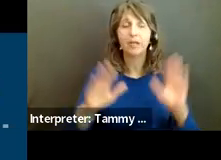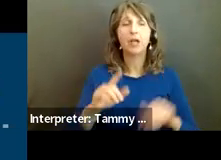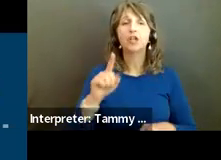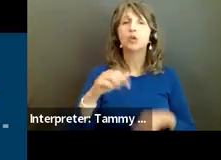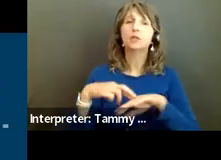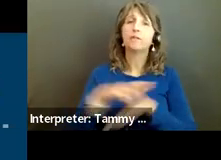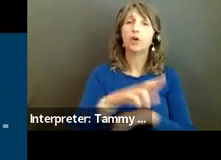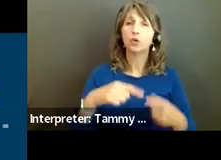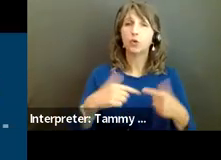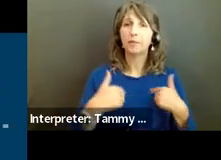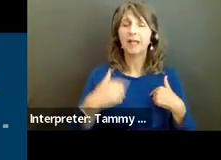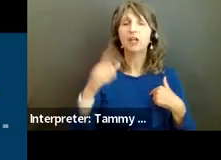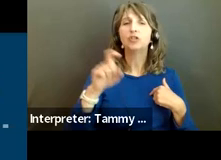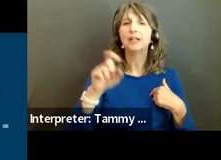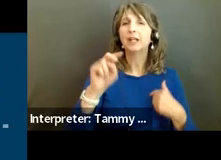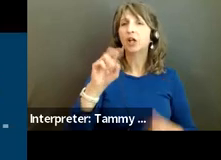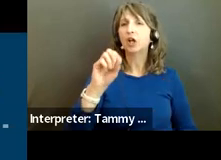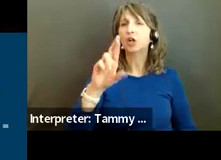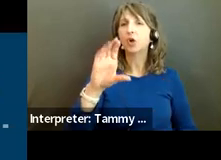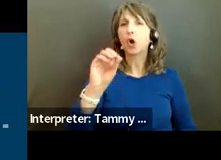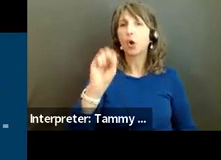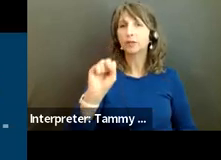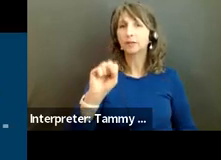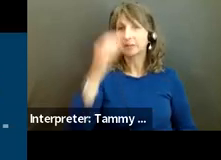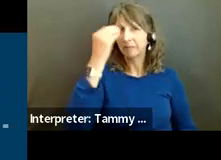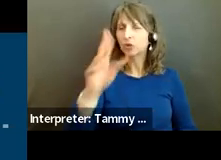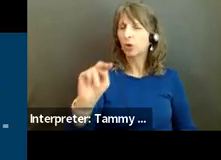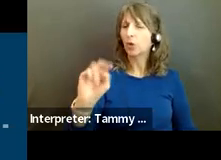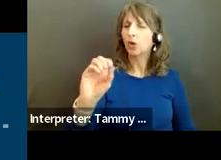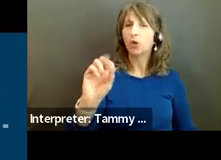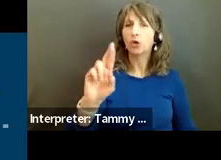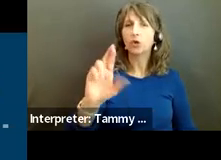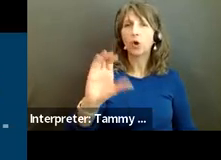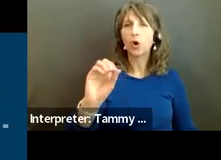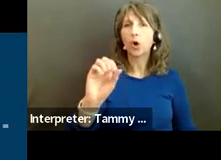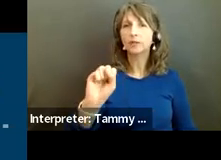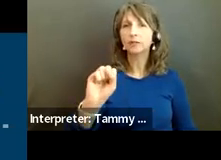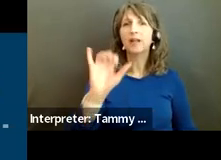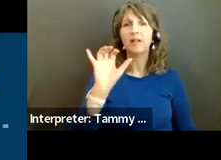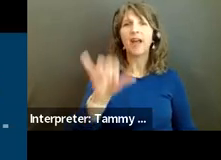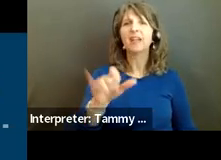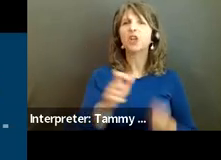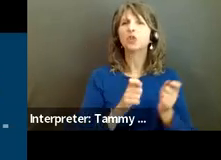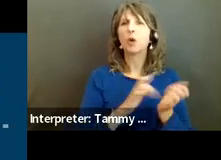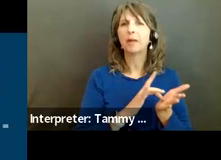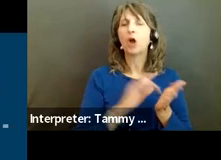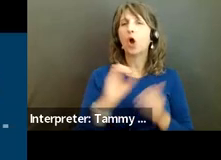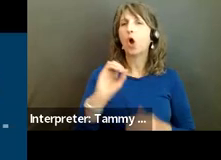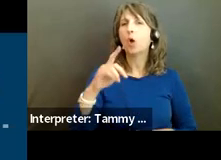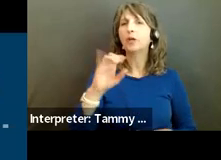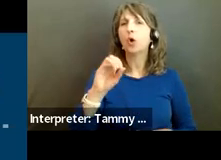Chief complaint needs nor goes, but North goes as you probably know, our controlled medications. They are opioids.